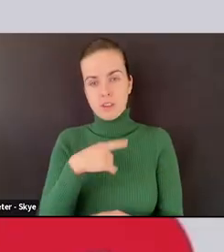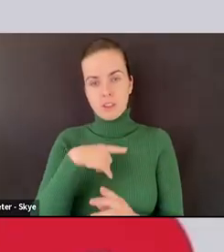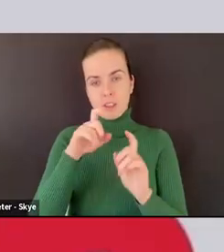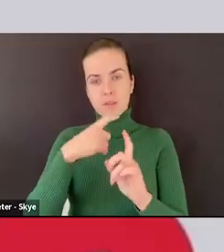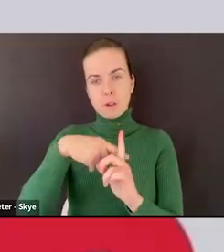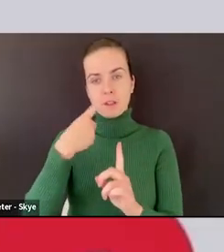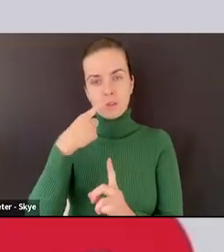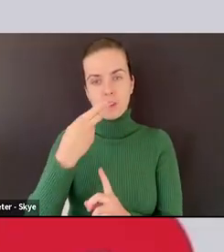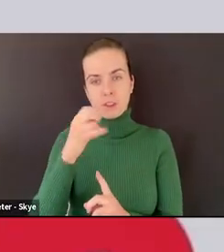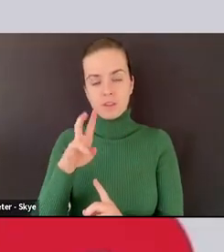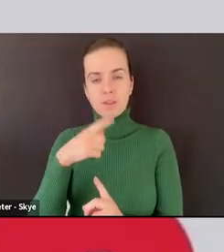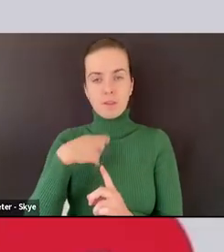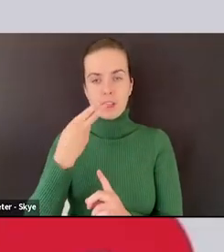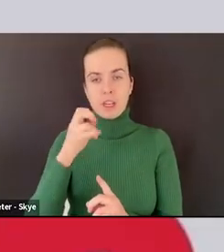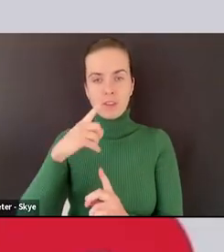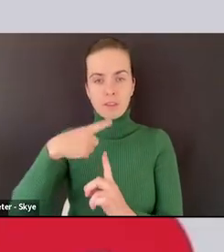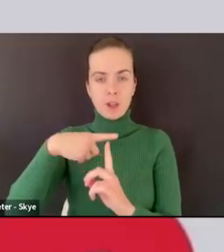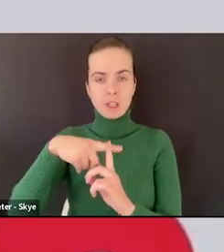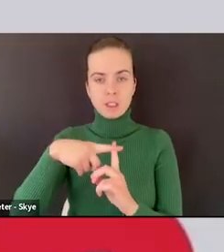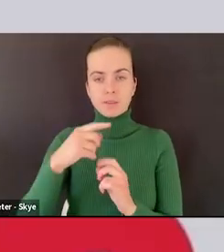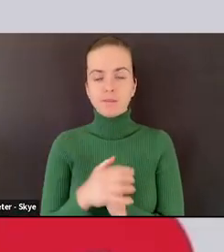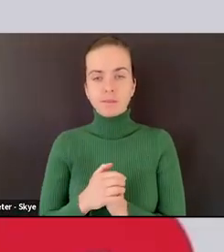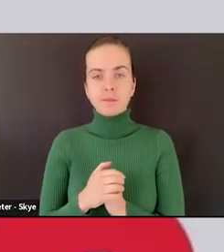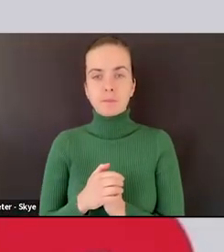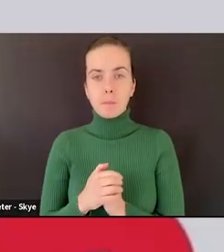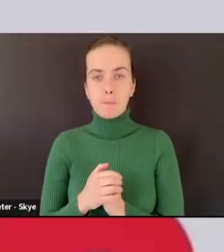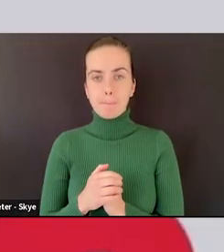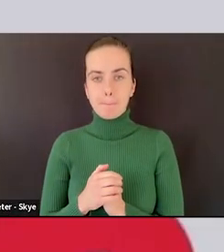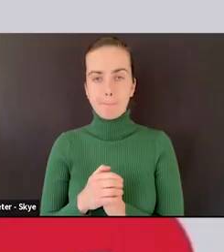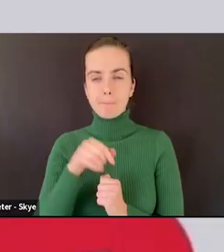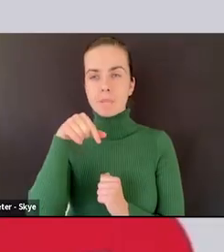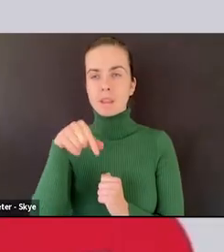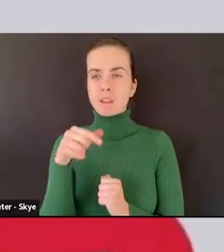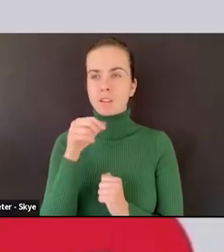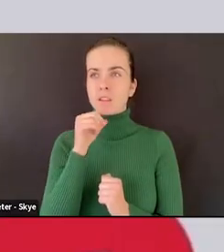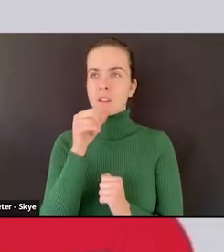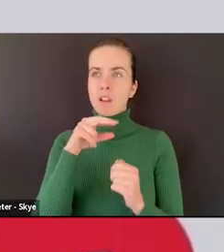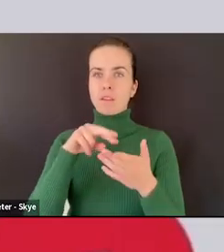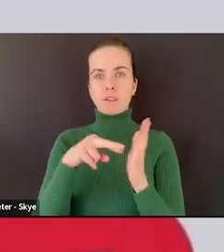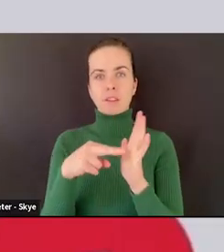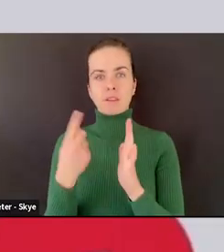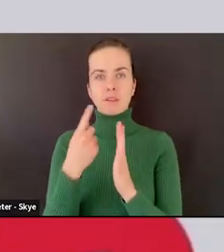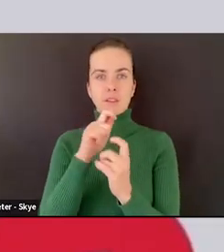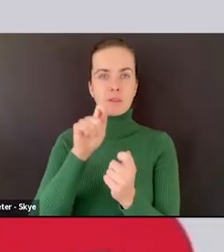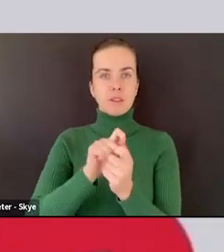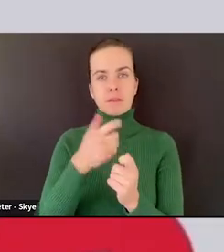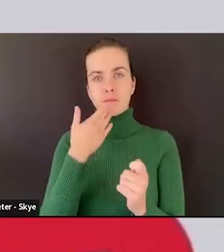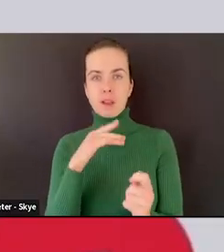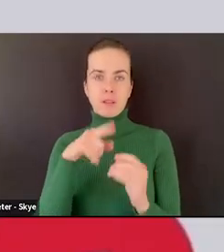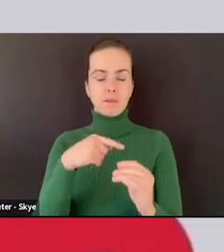HIV. I am HIV positive, and that this does not necessarily mean anything bad about me. I told